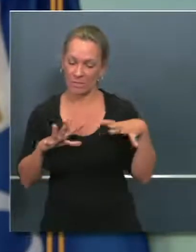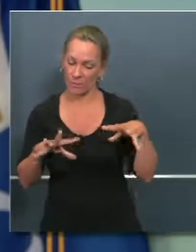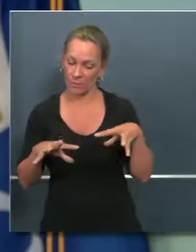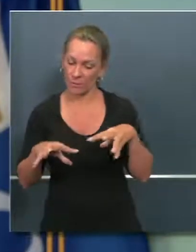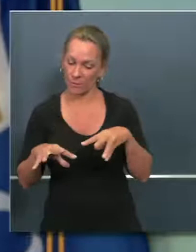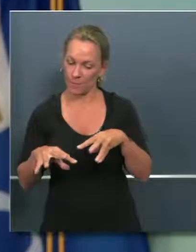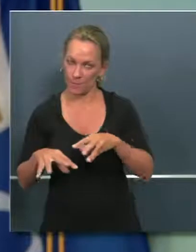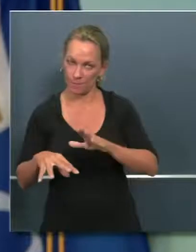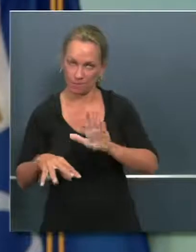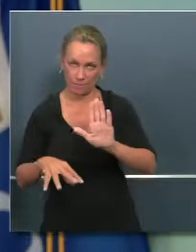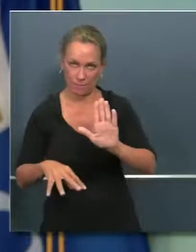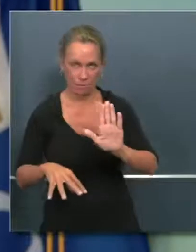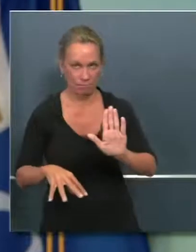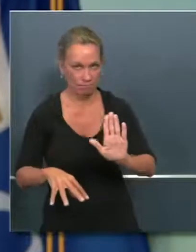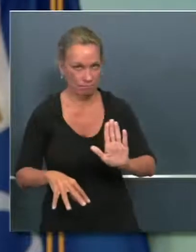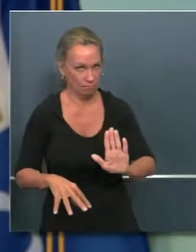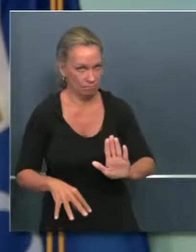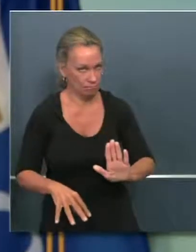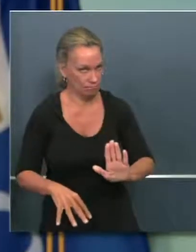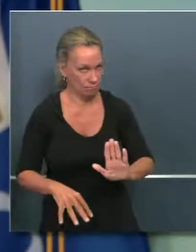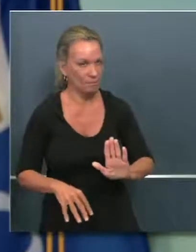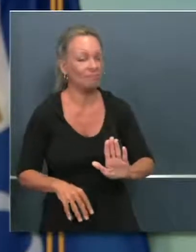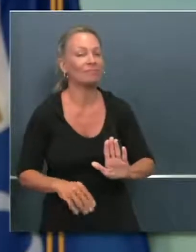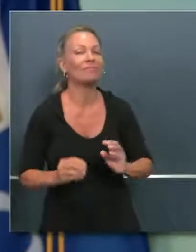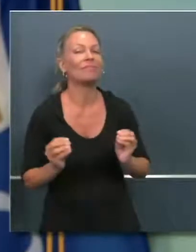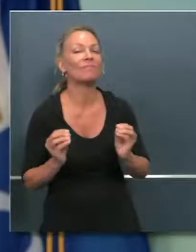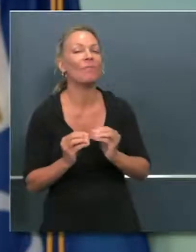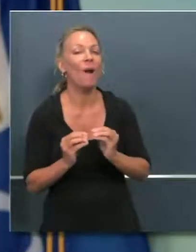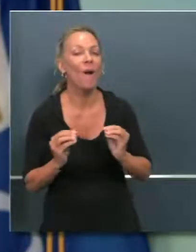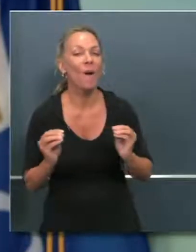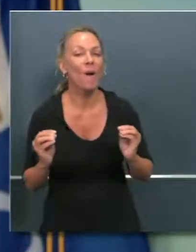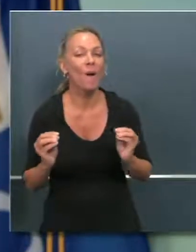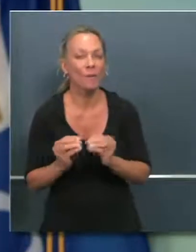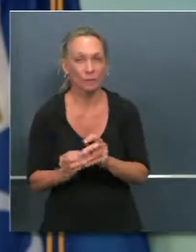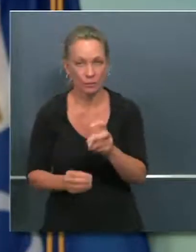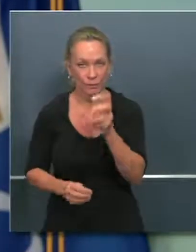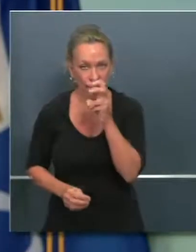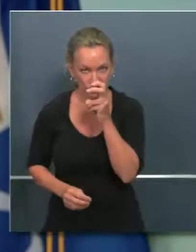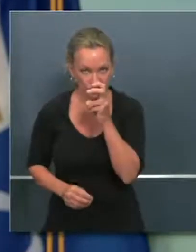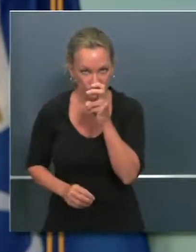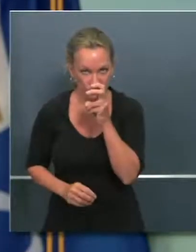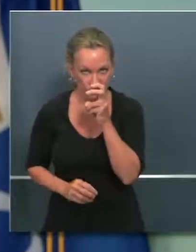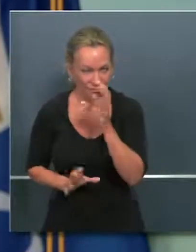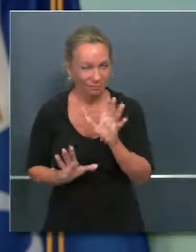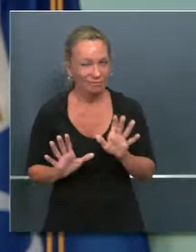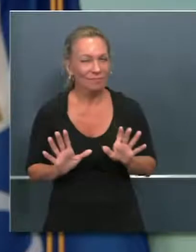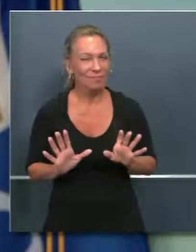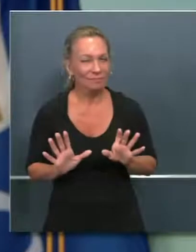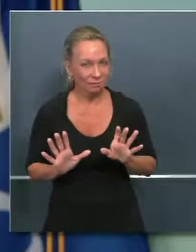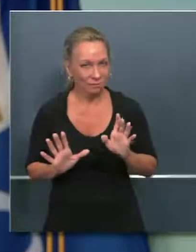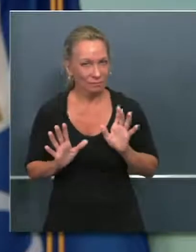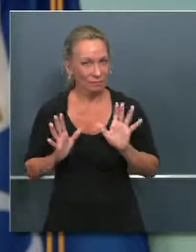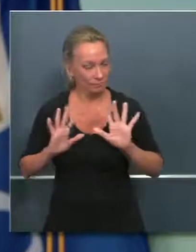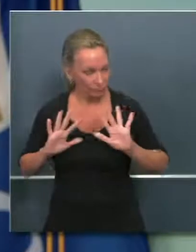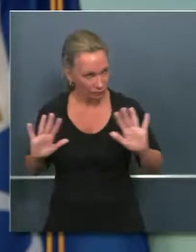into a place where we can mitigate the spread and that's exactly what we are requesting of Imperial